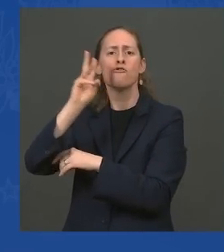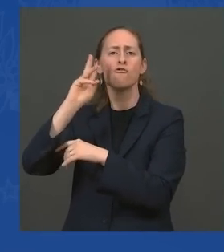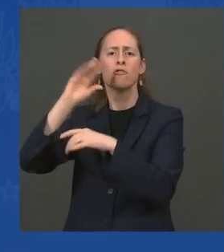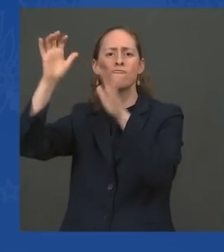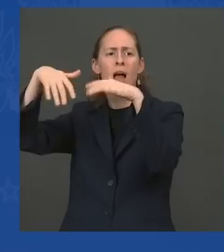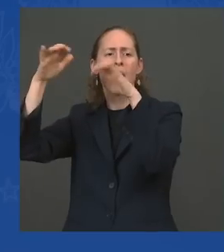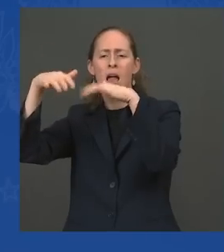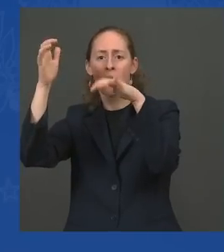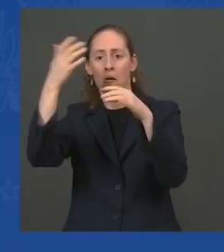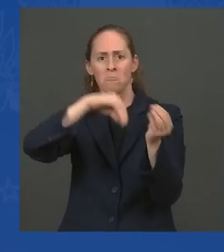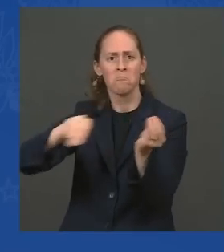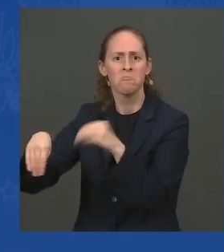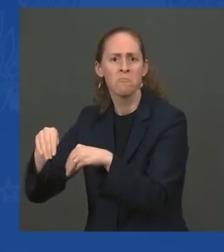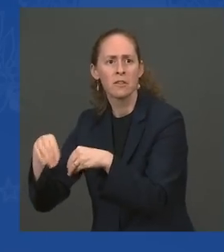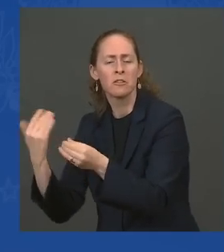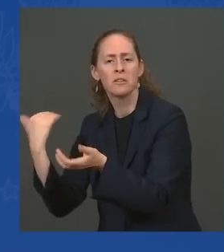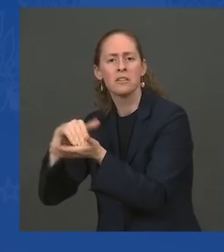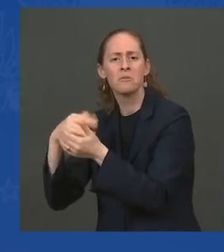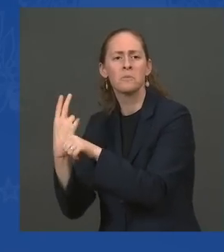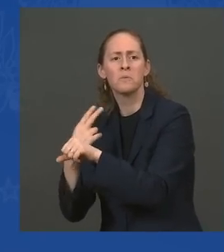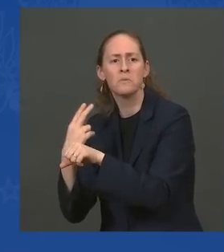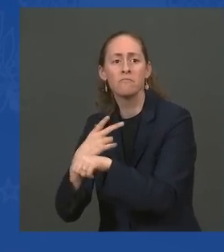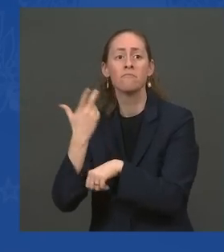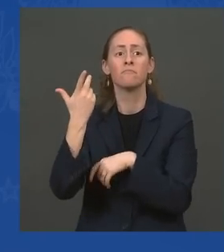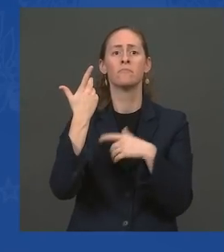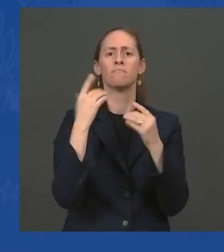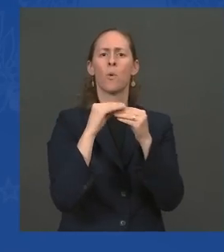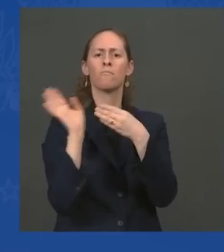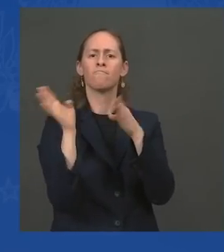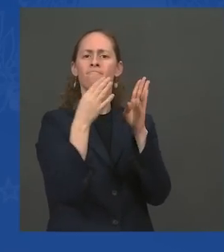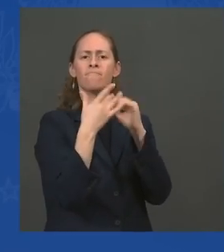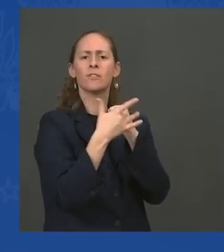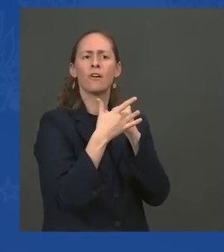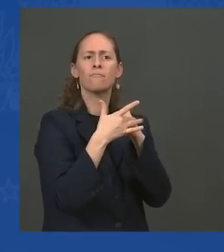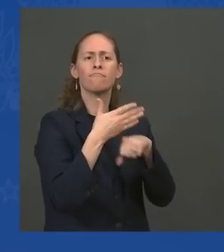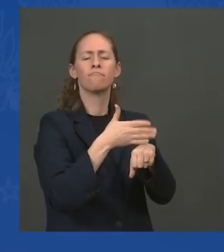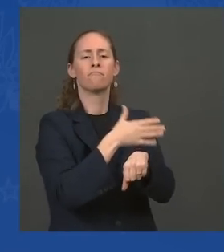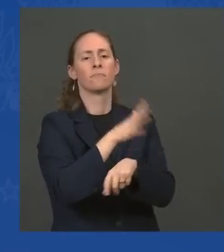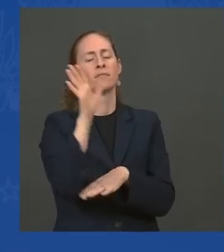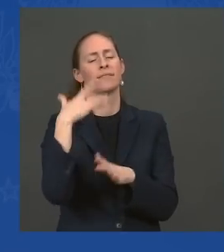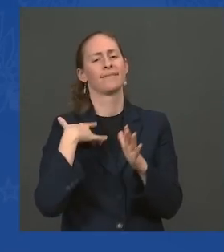the green technology in this plant is encompassing sustainable technology for all.